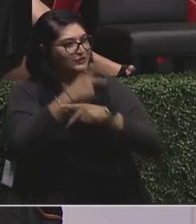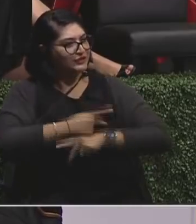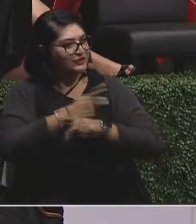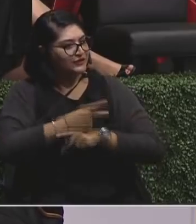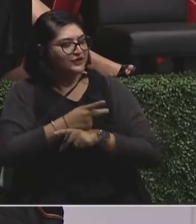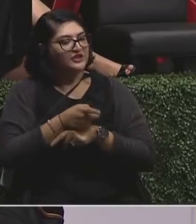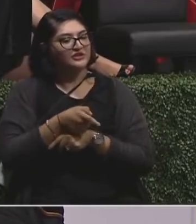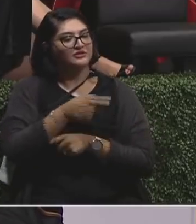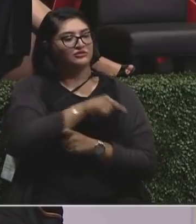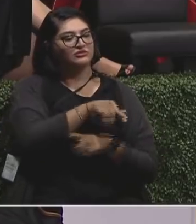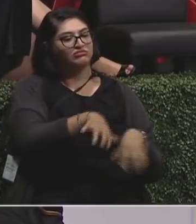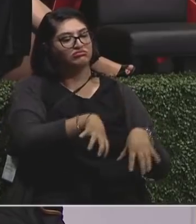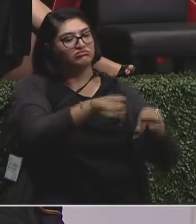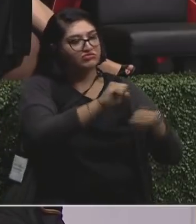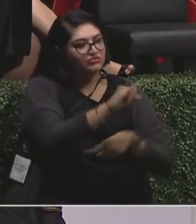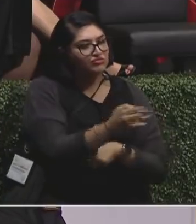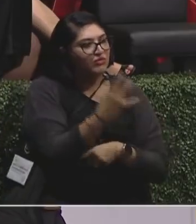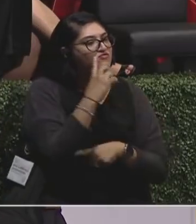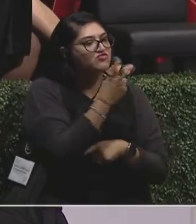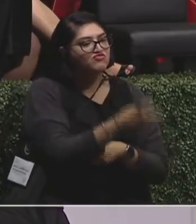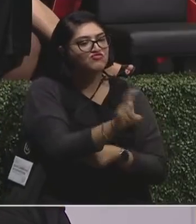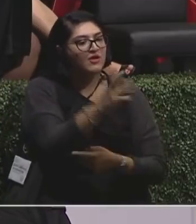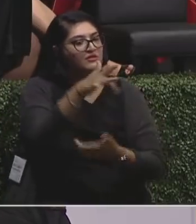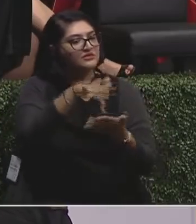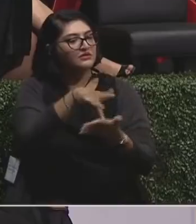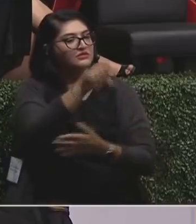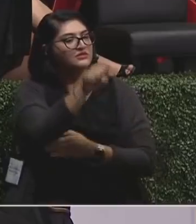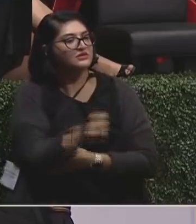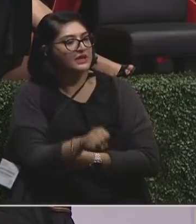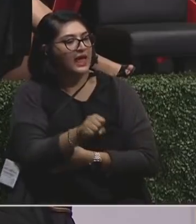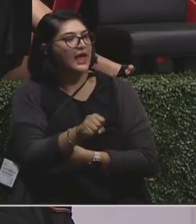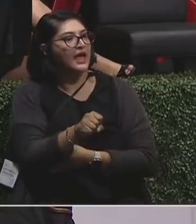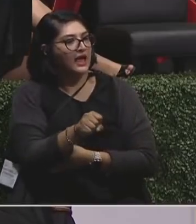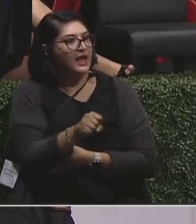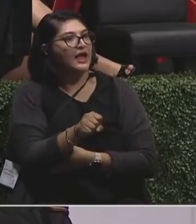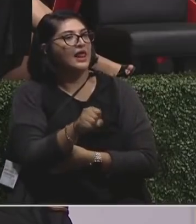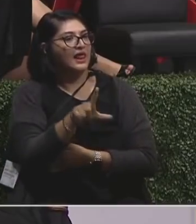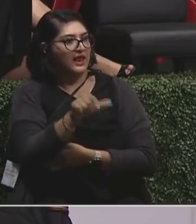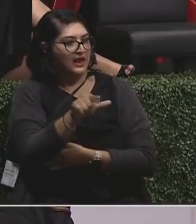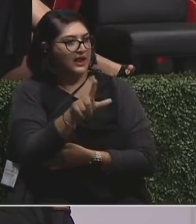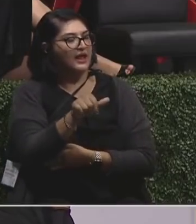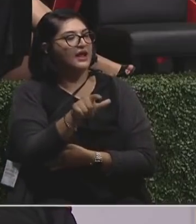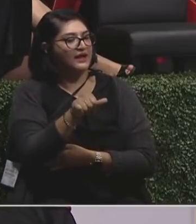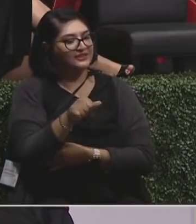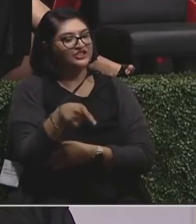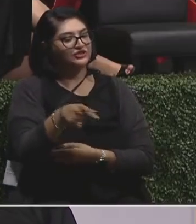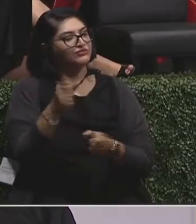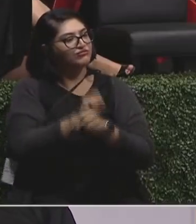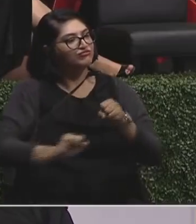AFTER A LONG CAREER IN THE BANKING INDUSTRY AND MANY YEARS SERVING AS A CAREGIVER, GWENDOLYN TOOK A JOB AT A TRANSITIONAL CENTER IN